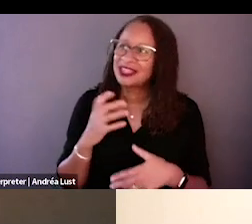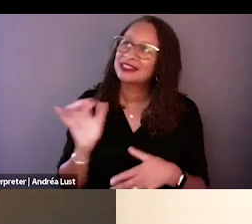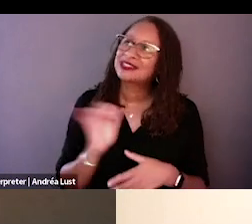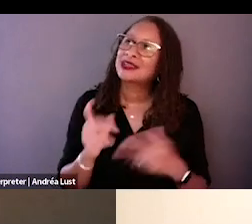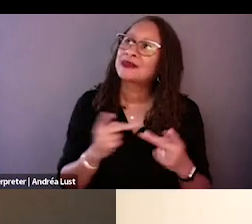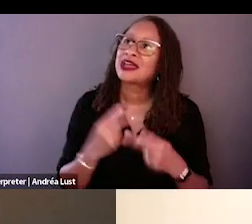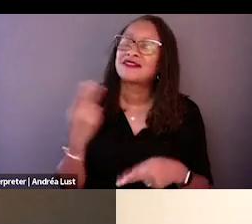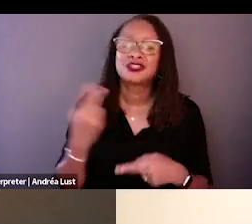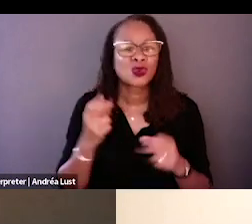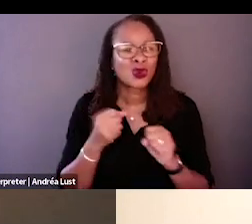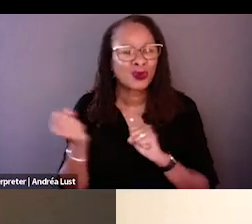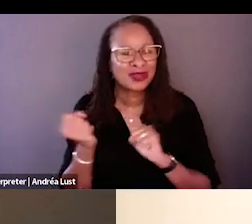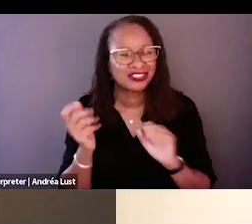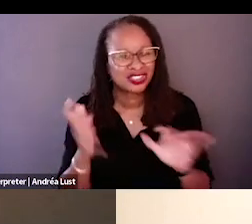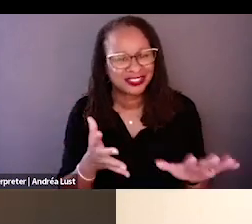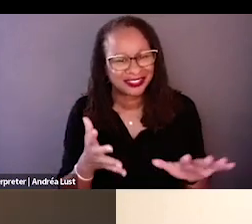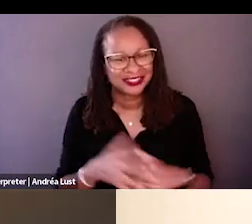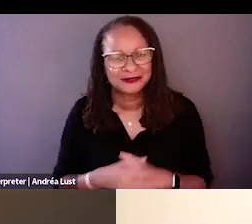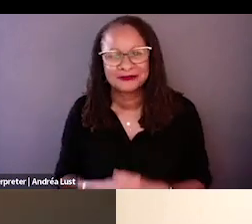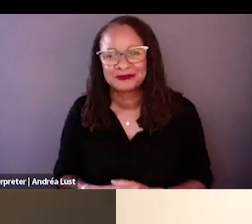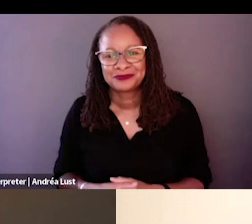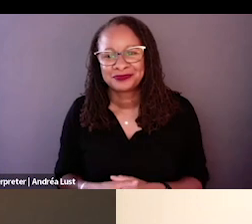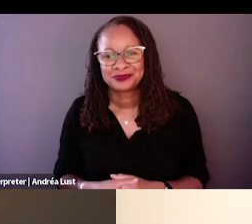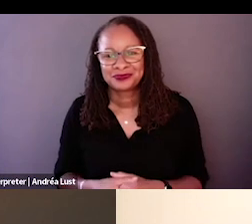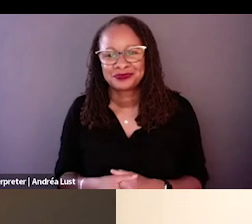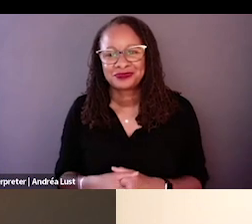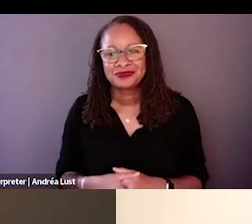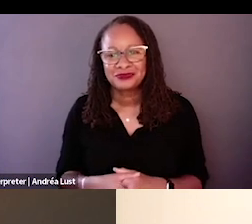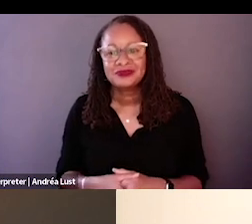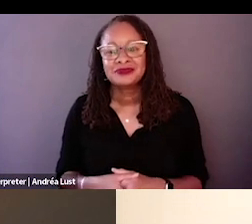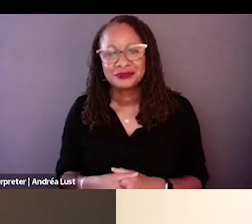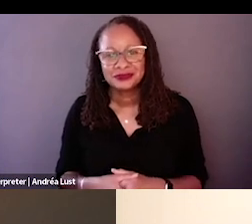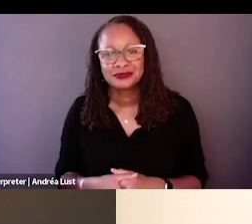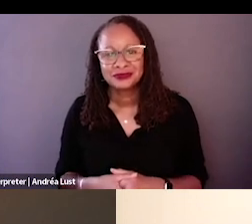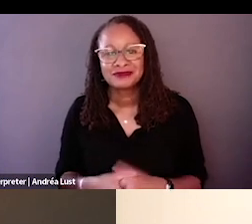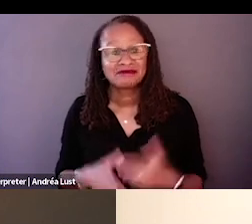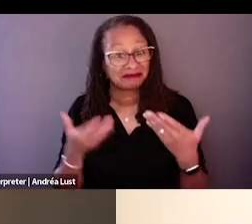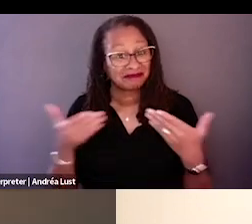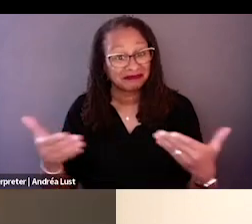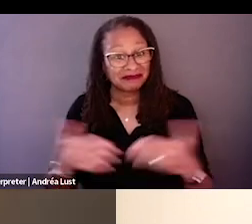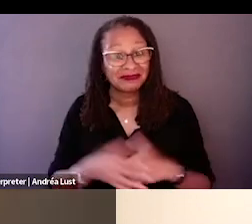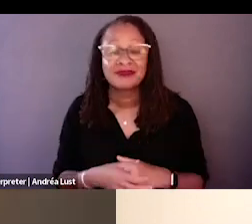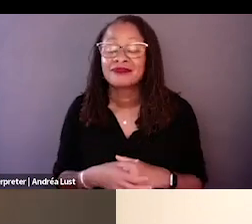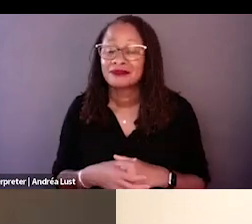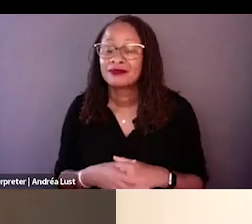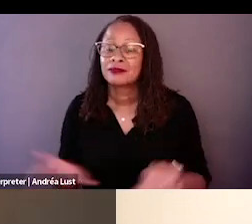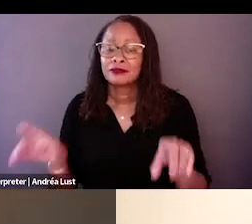85% we can be sure that people heard that particular song over there.